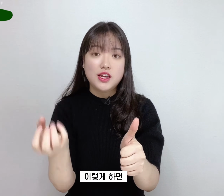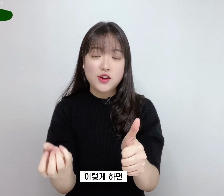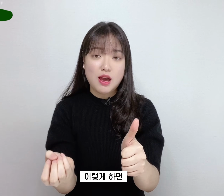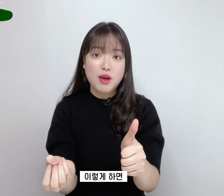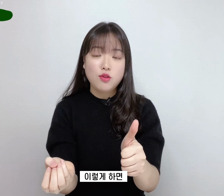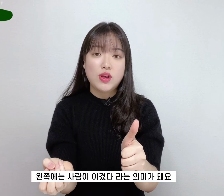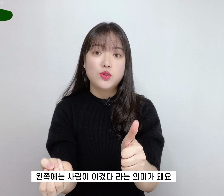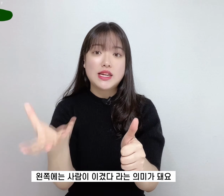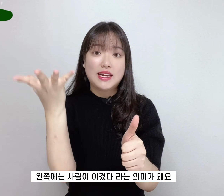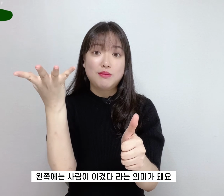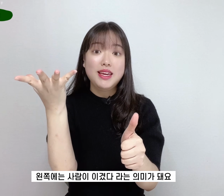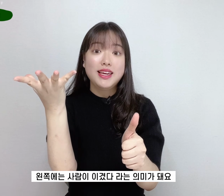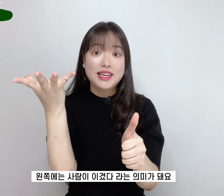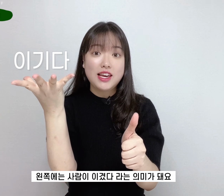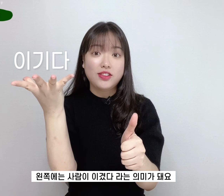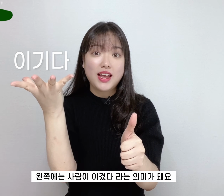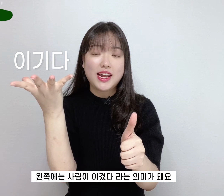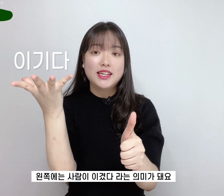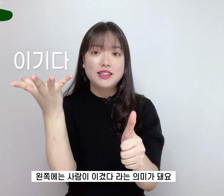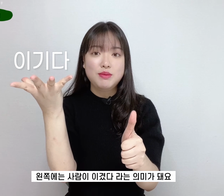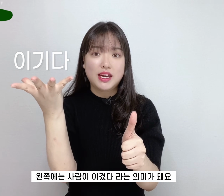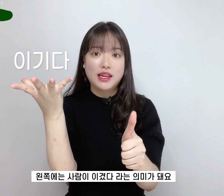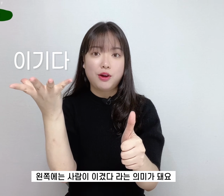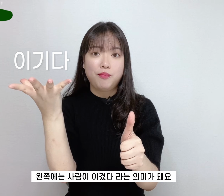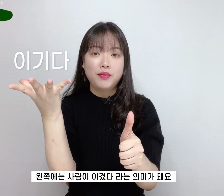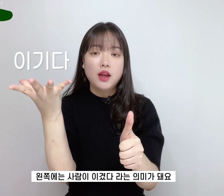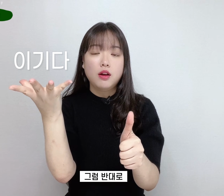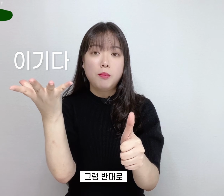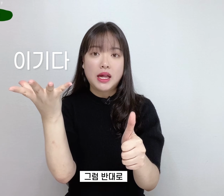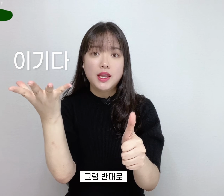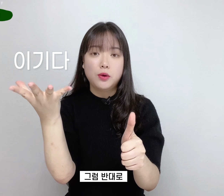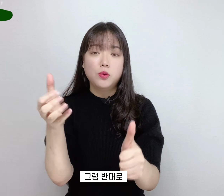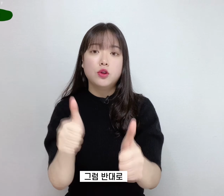This means that the person on the left wins. then vice versa